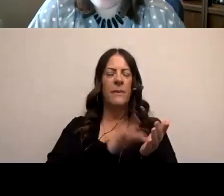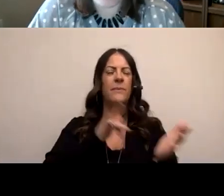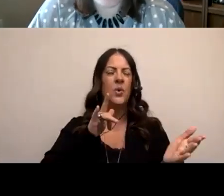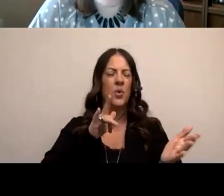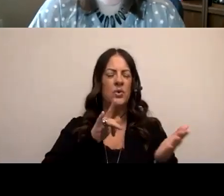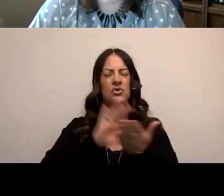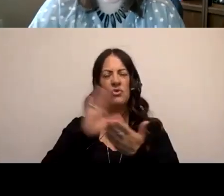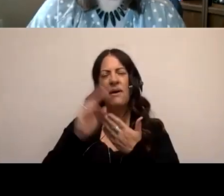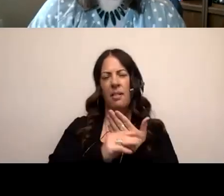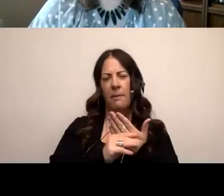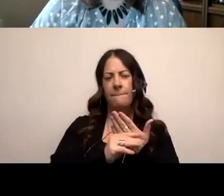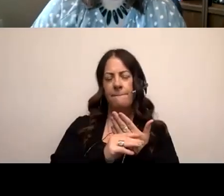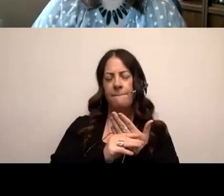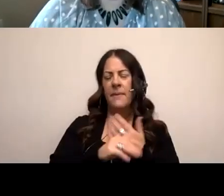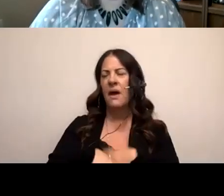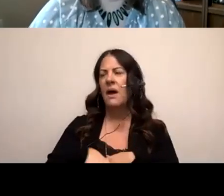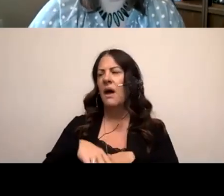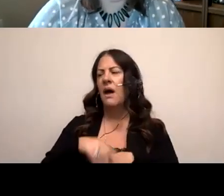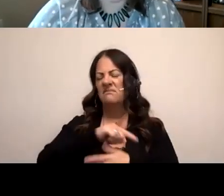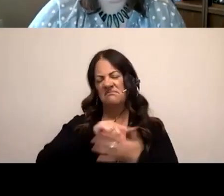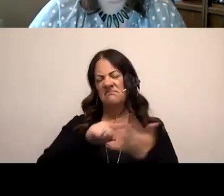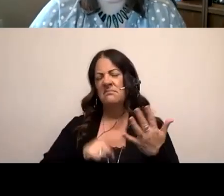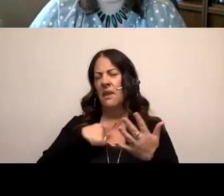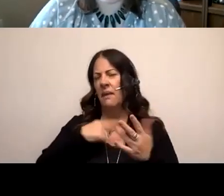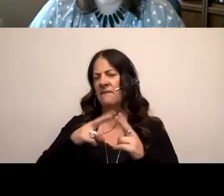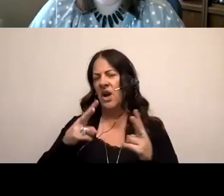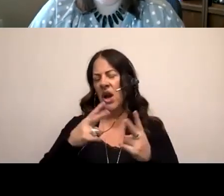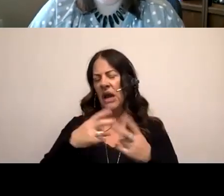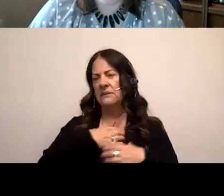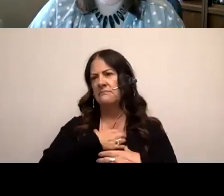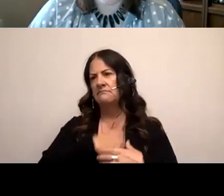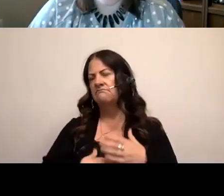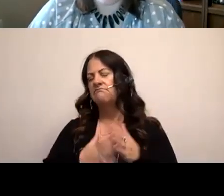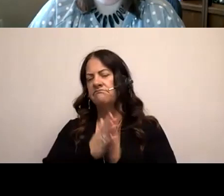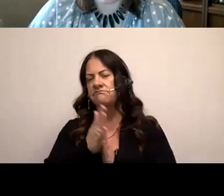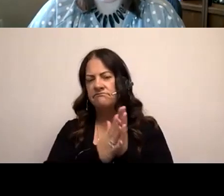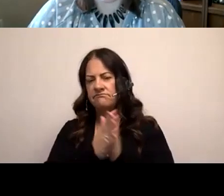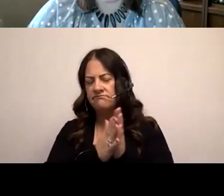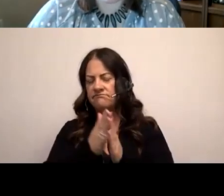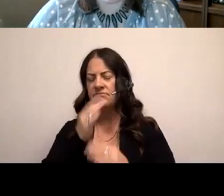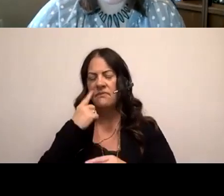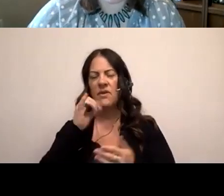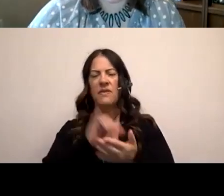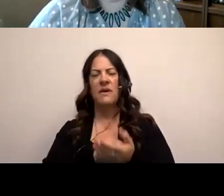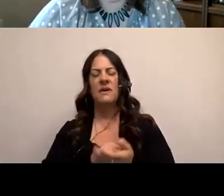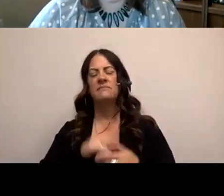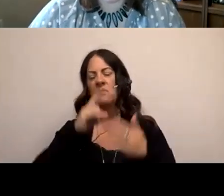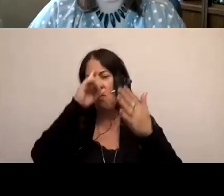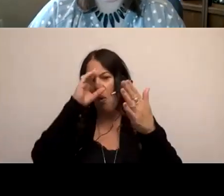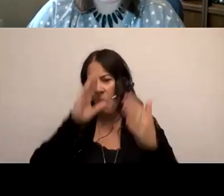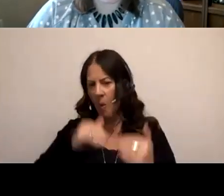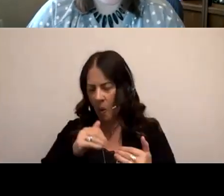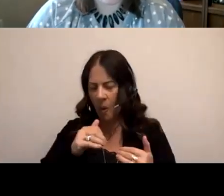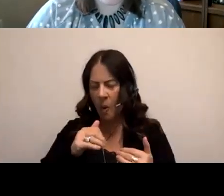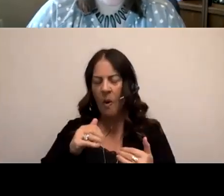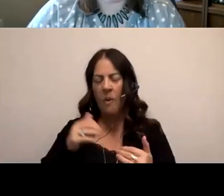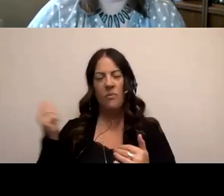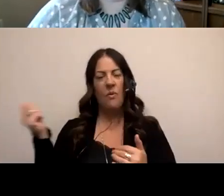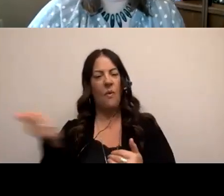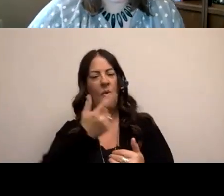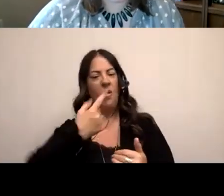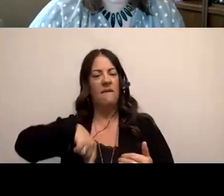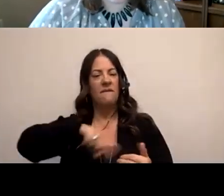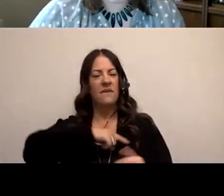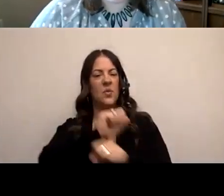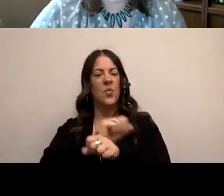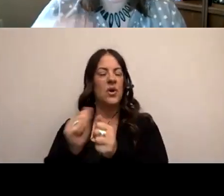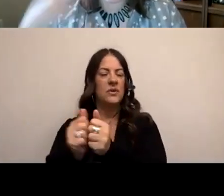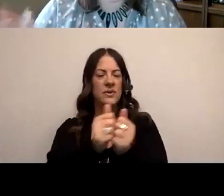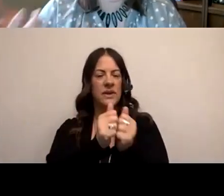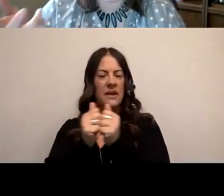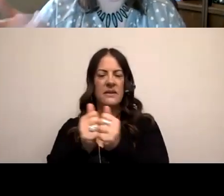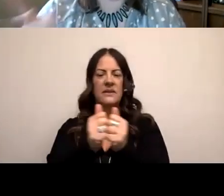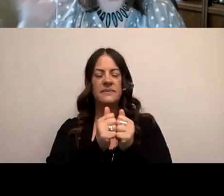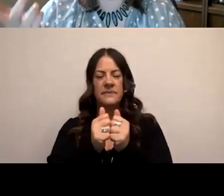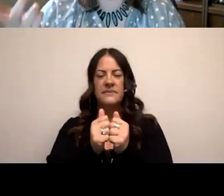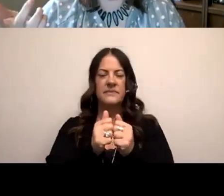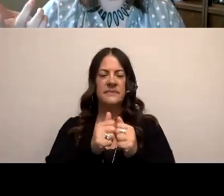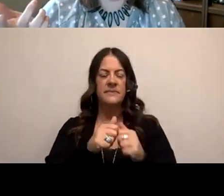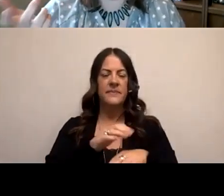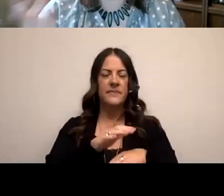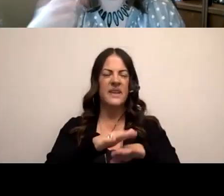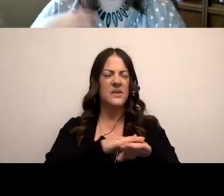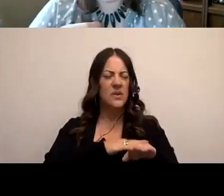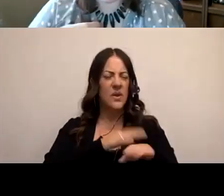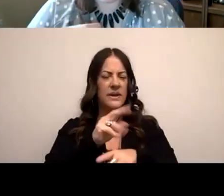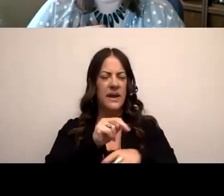WE CAN ALL LEARN TOGETHER TODAY. OUT OF ALL THAT CAME CAME CHILD SAFETY REQUEST COLLABORATIVE